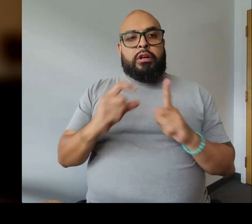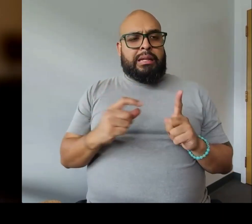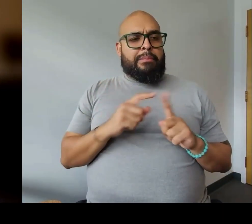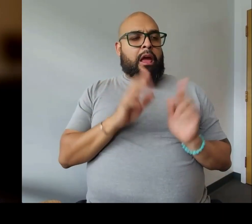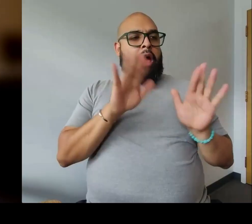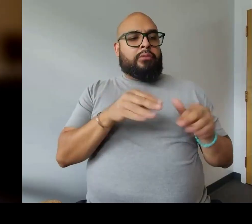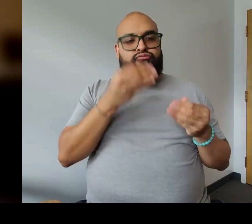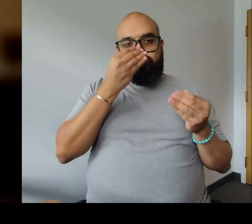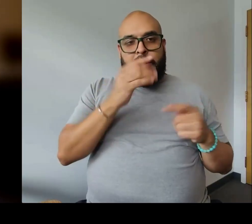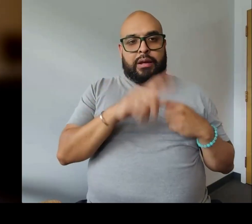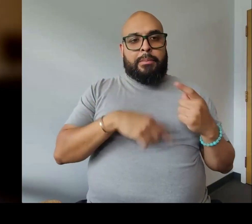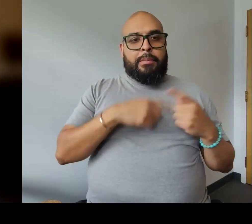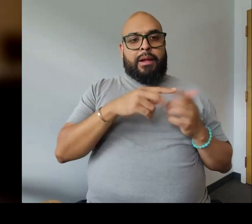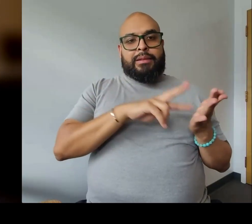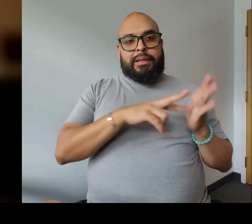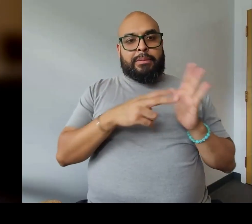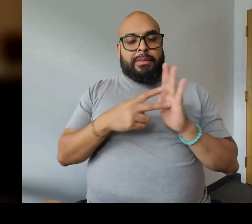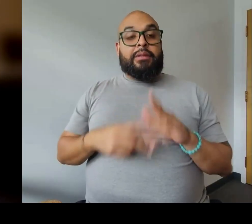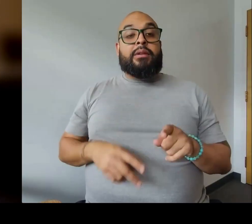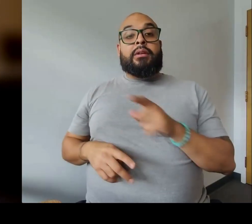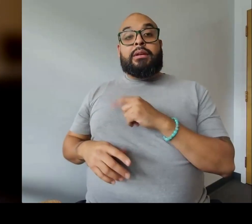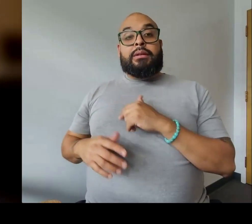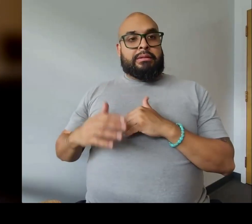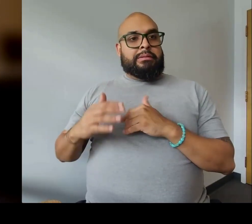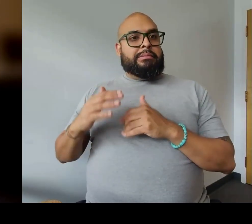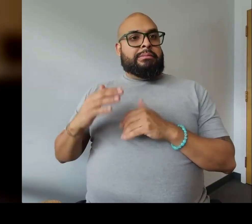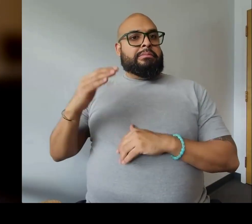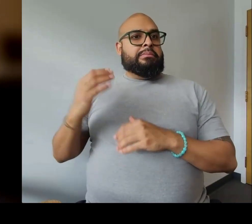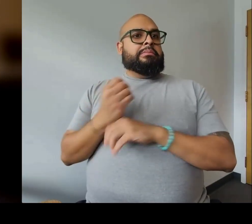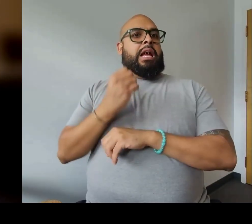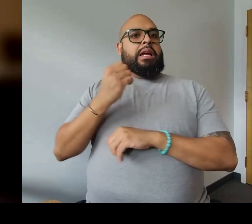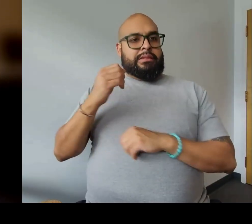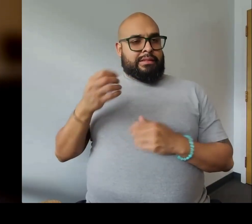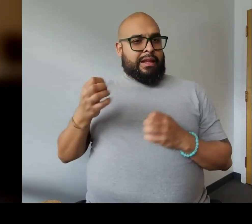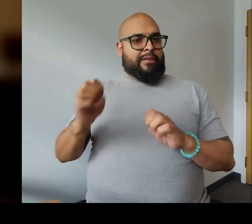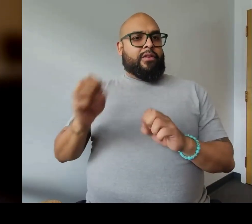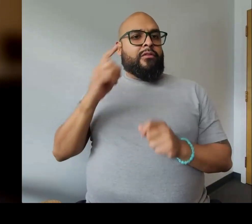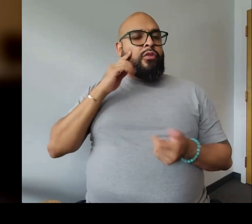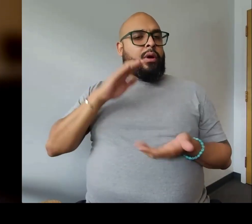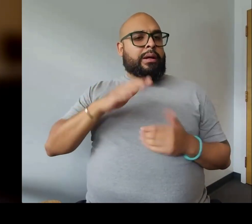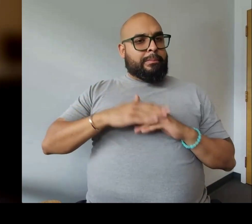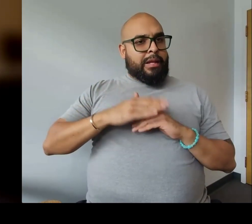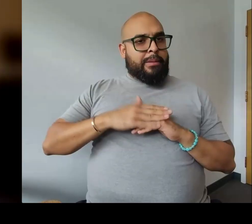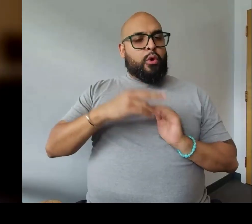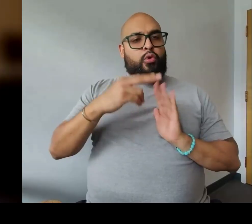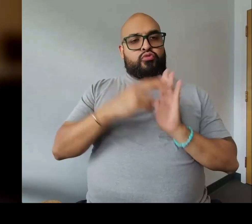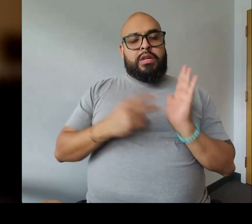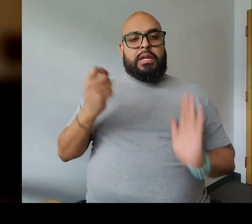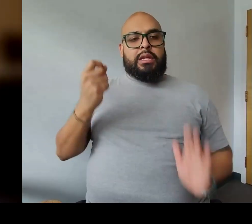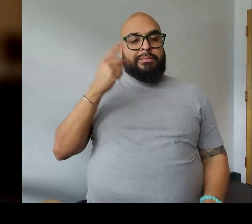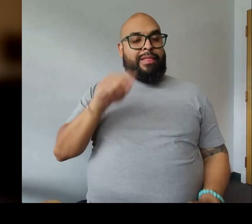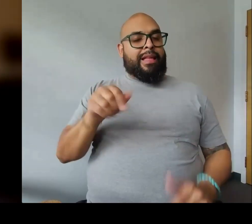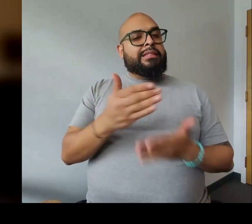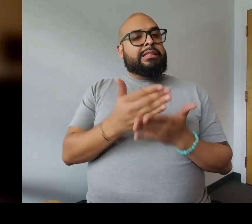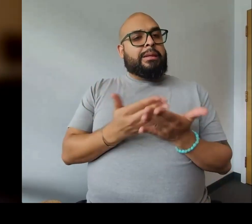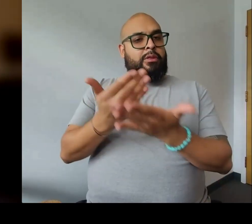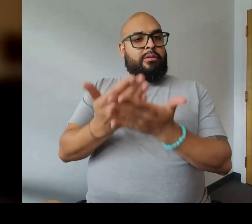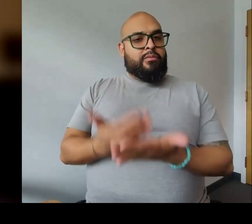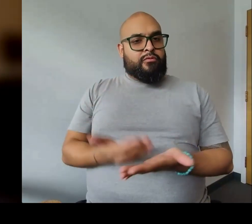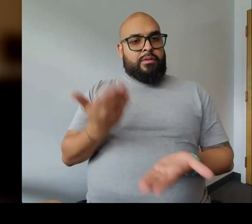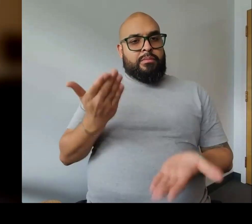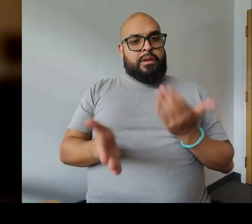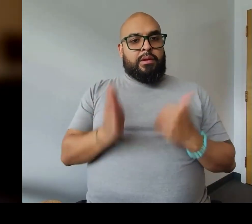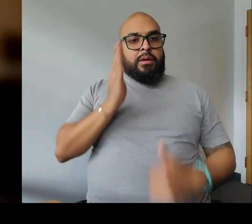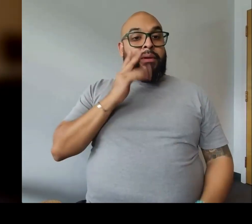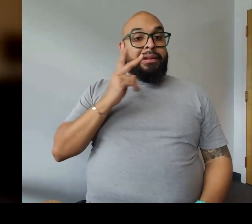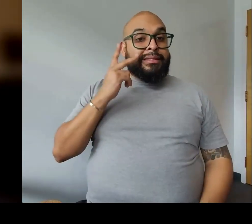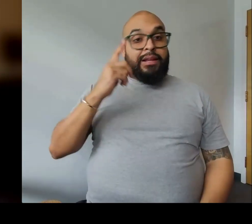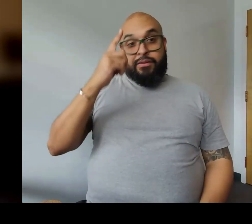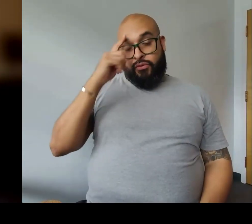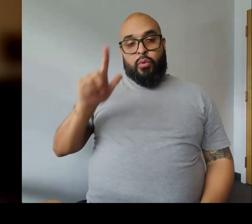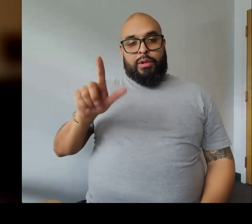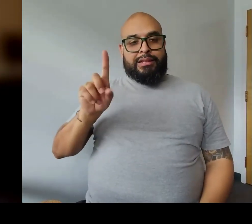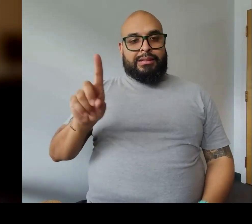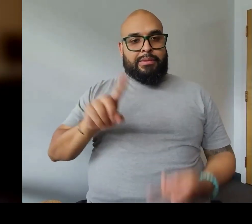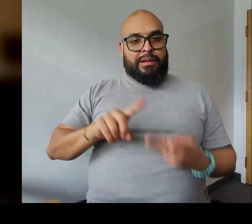And then maximum effort for minimal comprehension in reading are some of the indicators that we might see for learning disabilities and dyslexia.